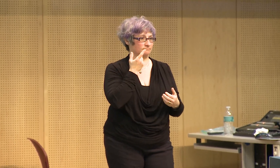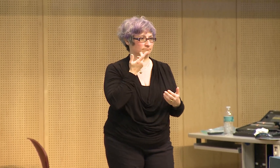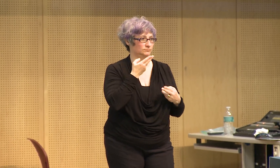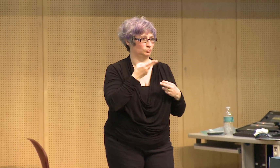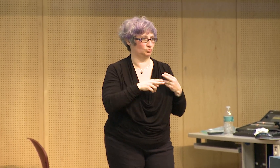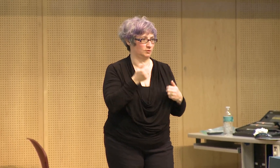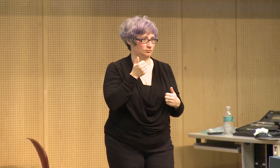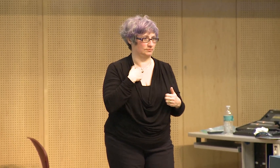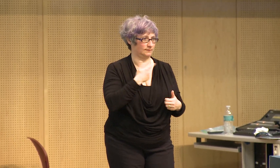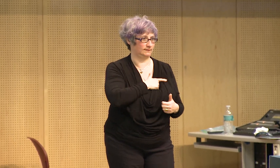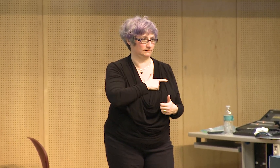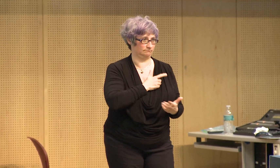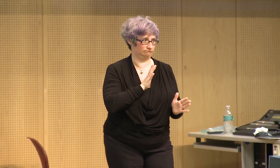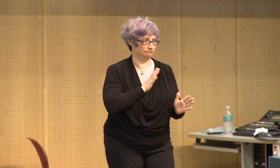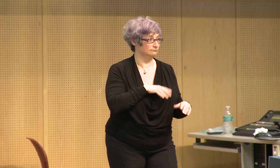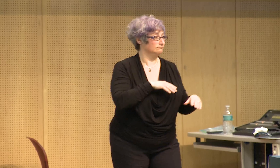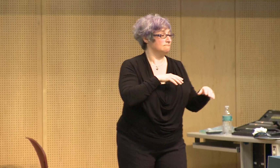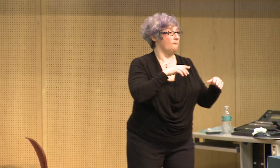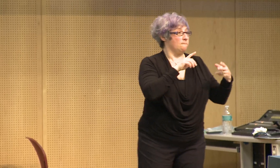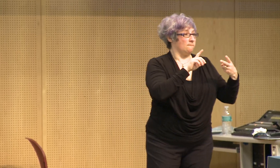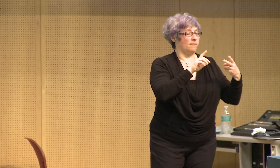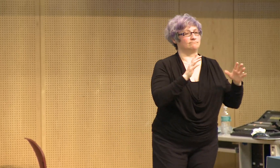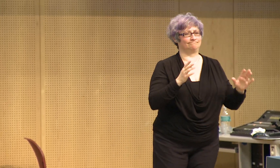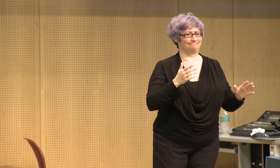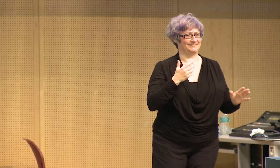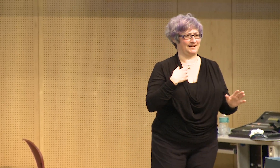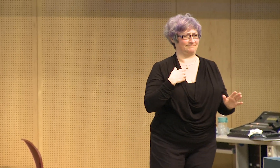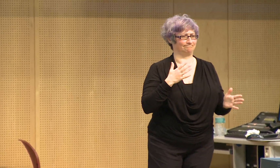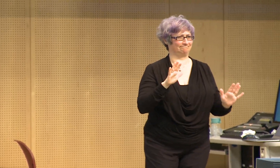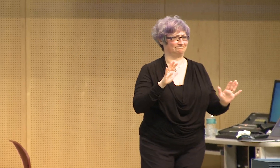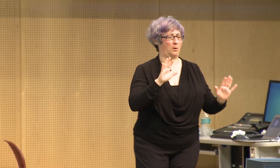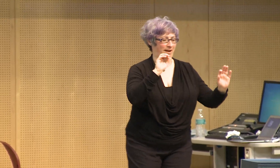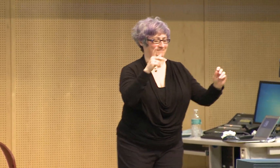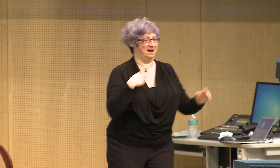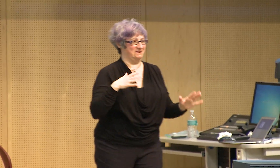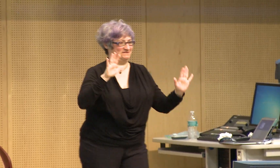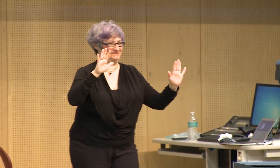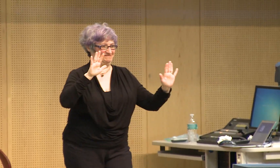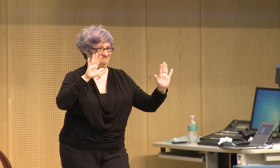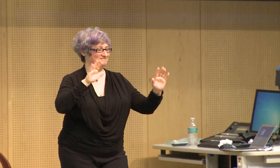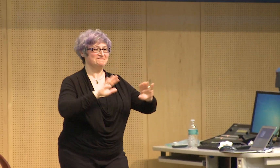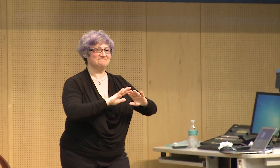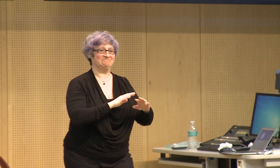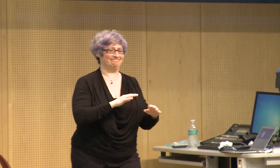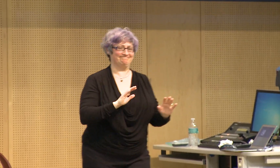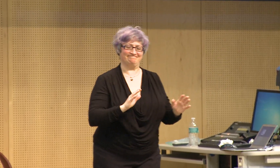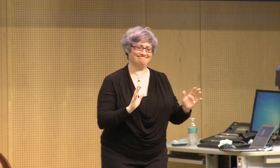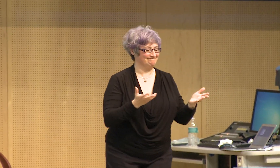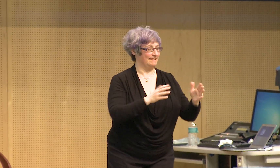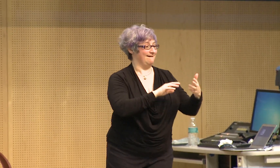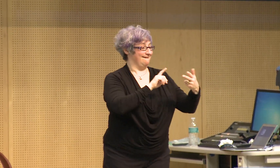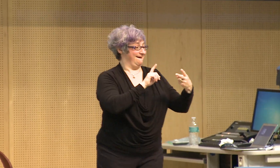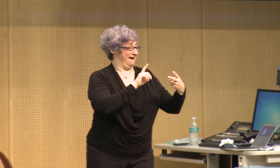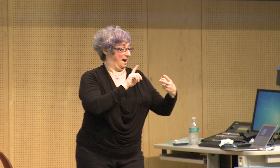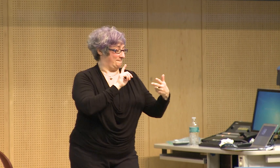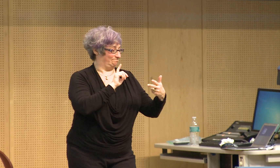and we're focusing on Deaf and hard of hearing. And I will be signing deaf from here on out through the presentation,